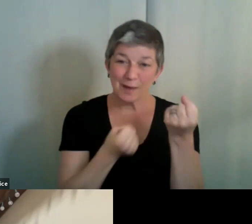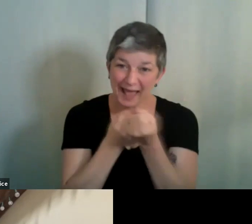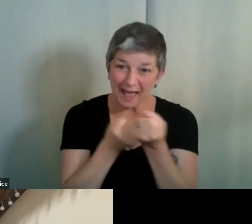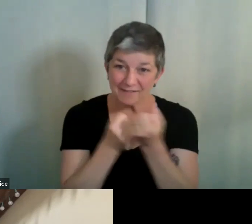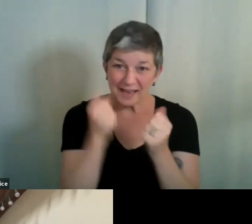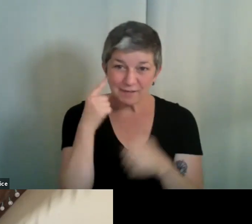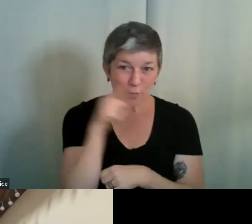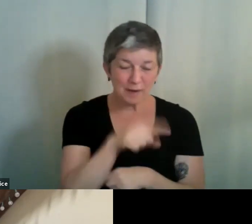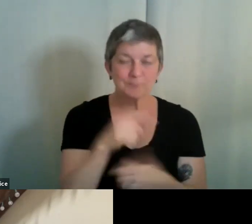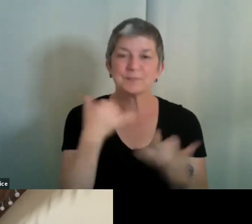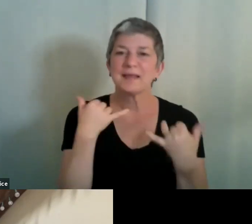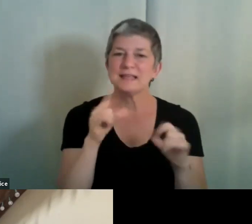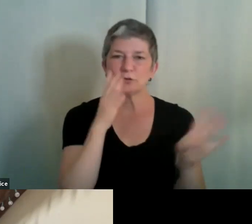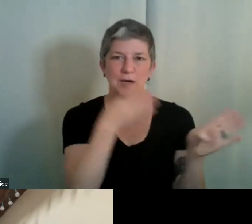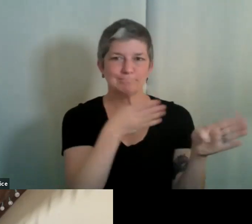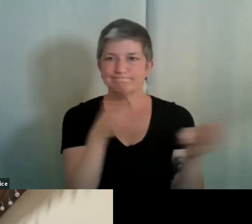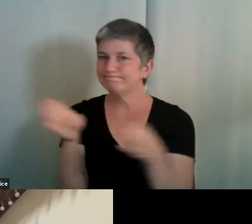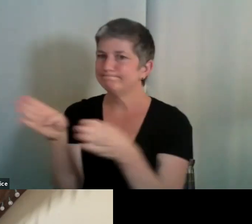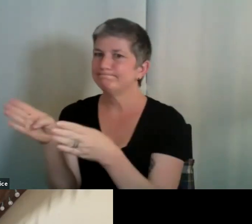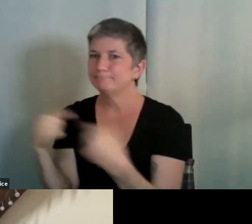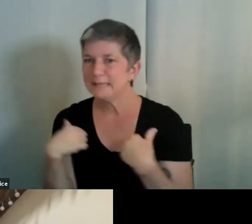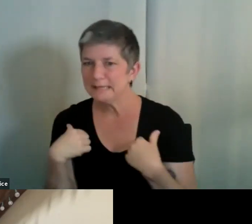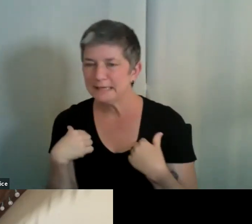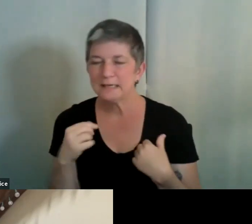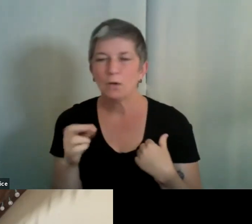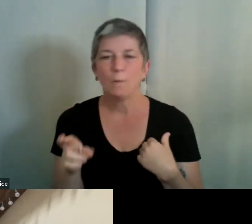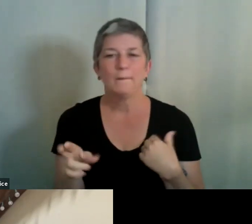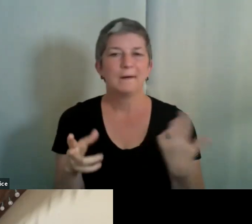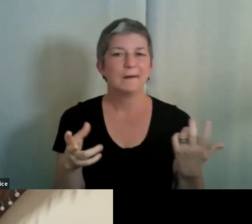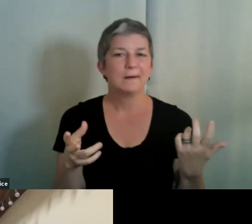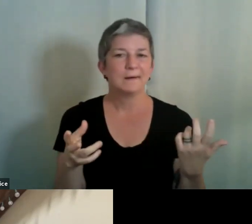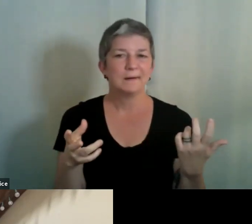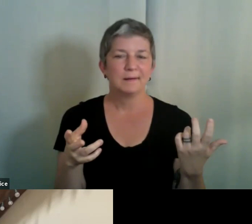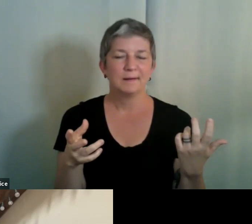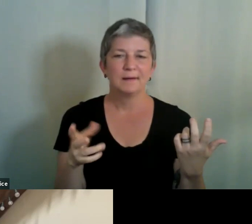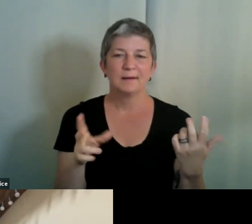like steer you away or still, you know, as the experts and